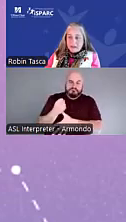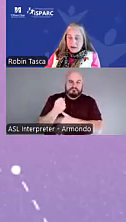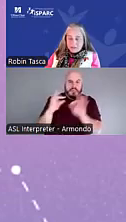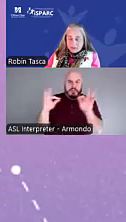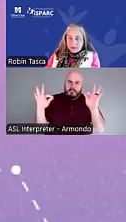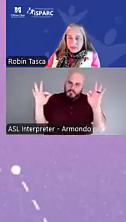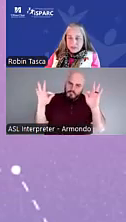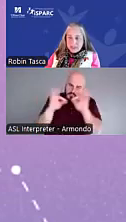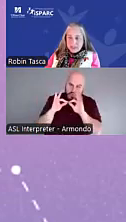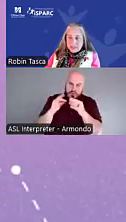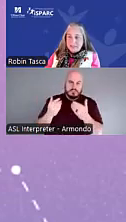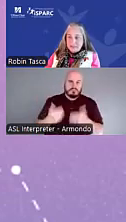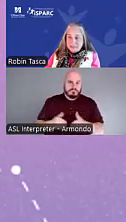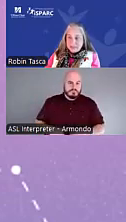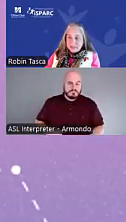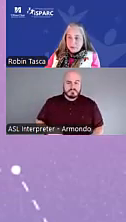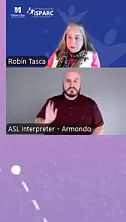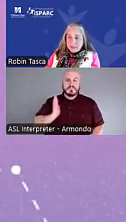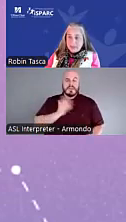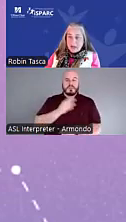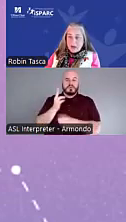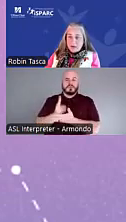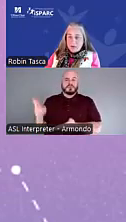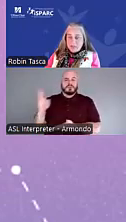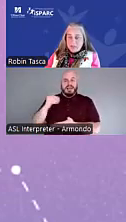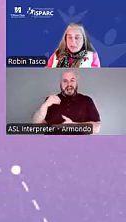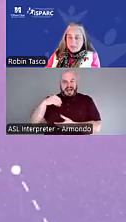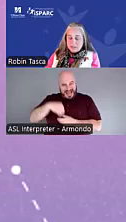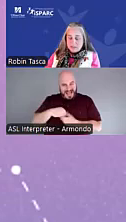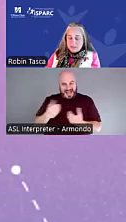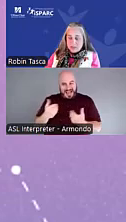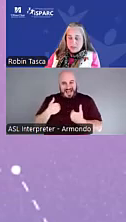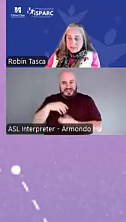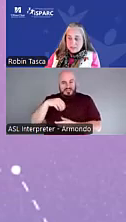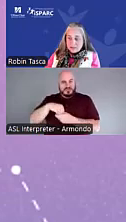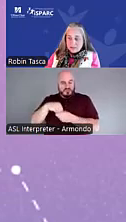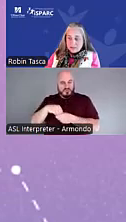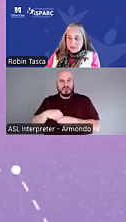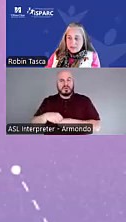Our university has an internal task force that was launched by the president's office